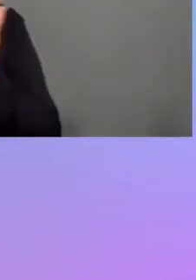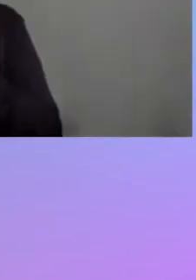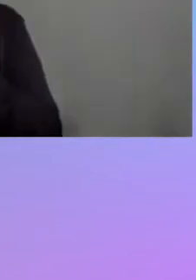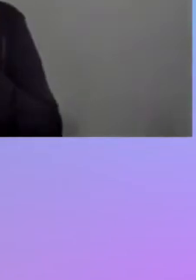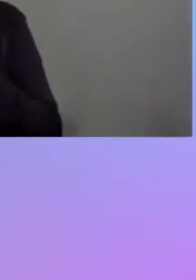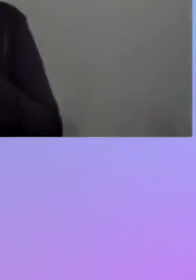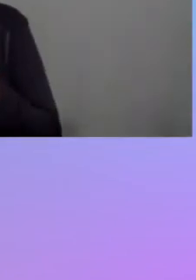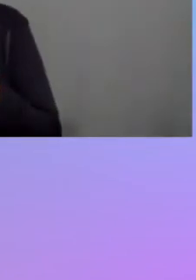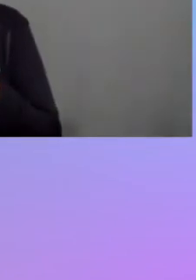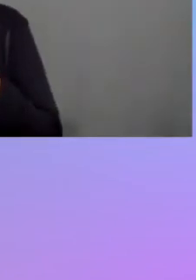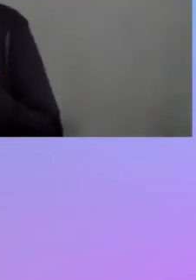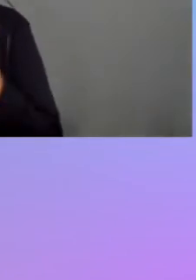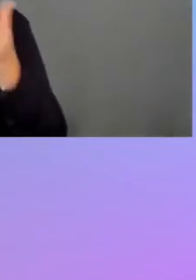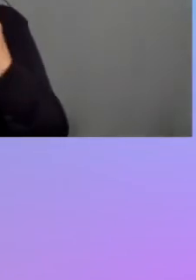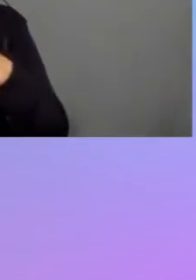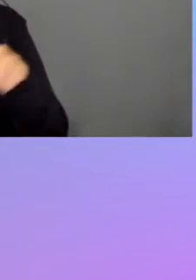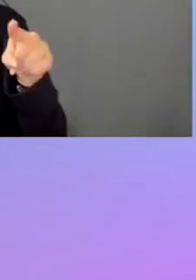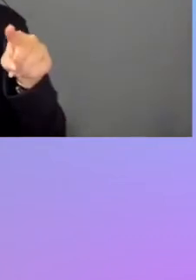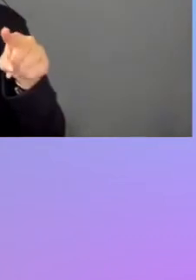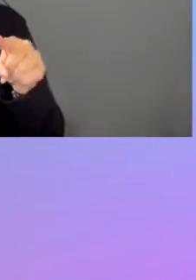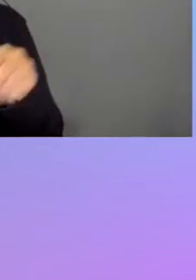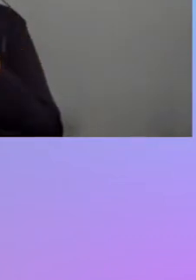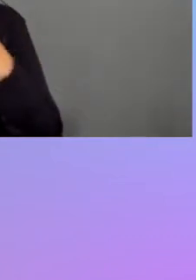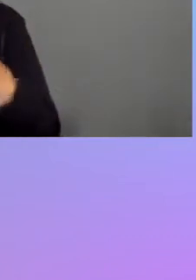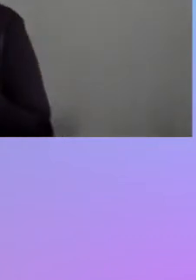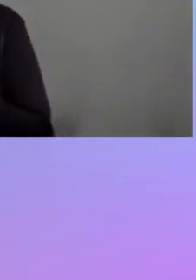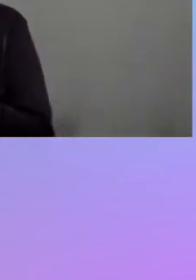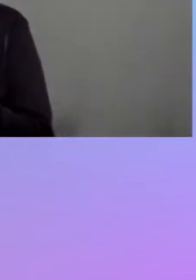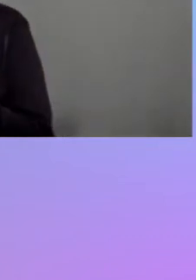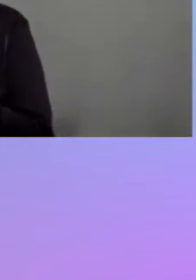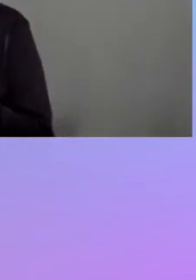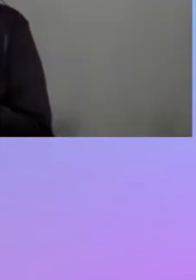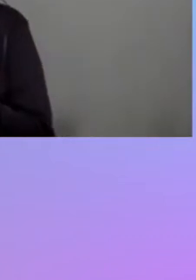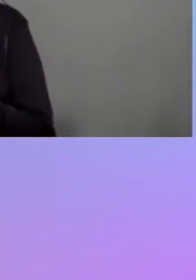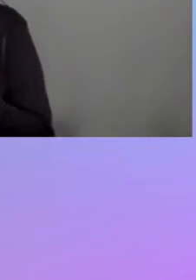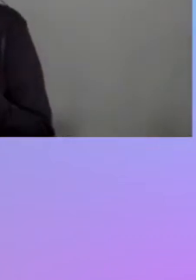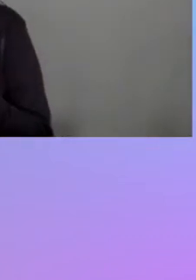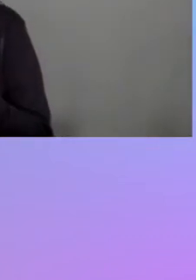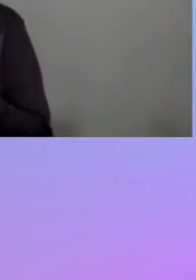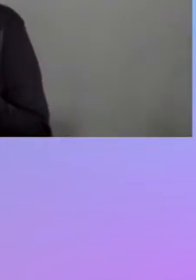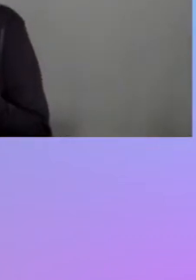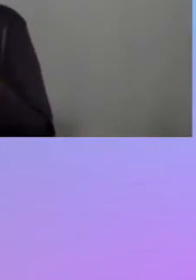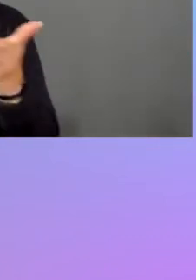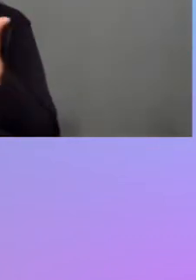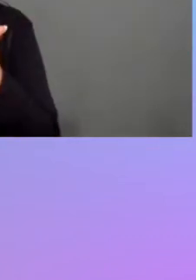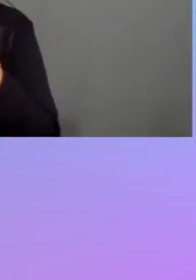That comes up in context like in the regulations have